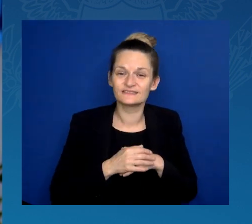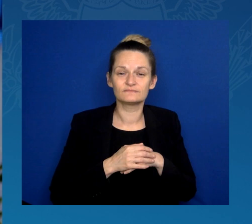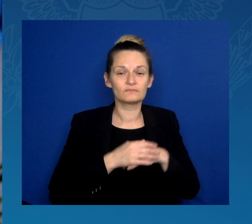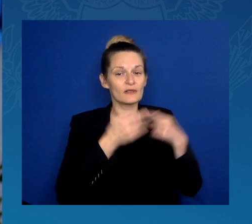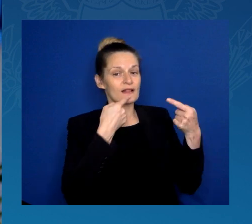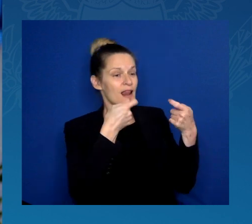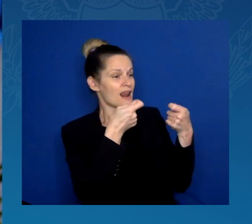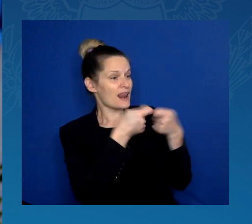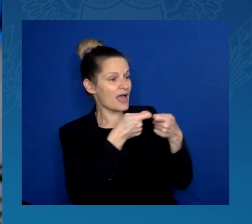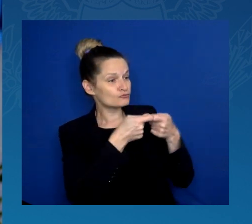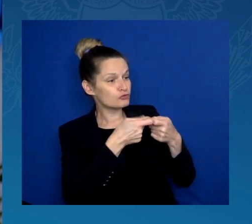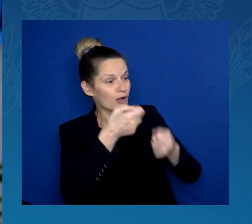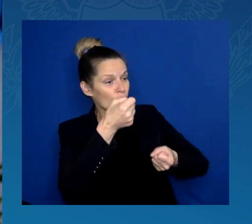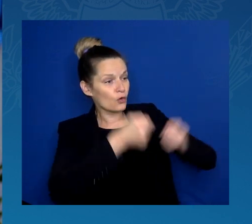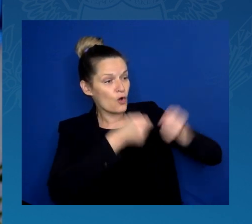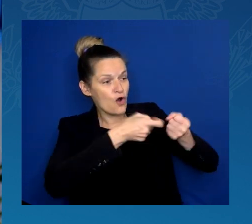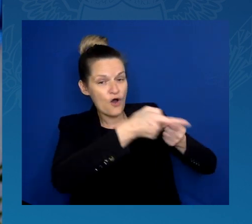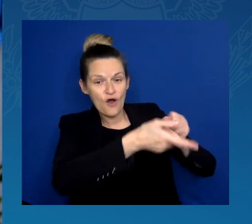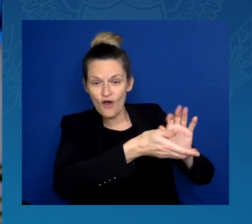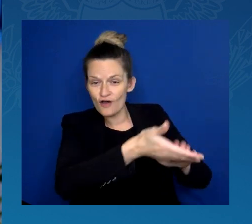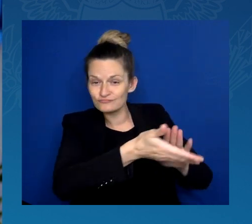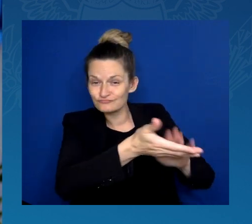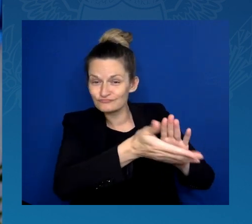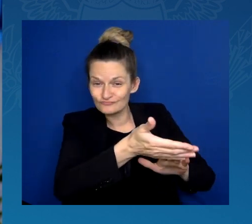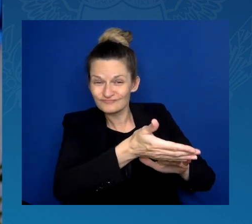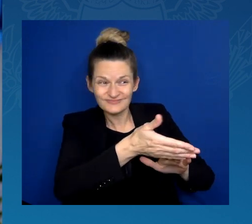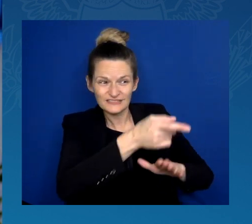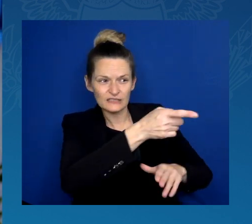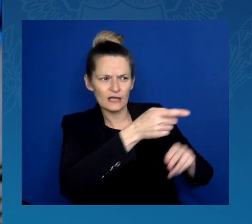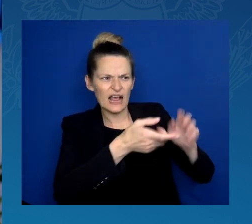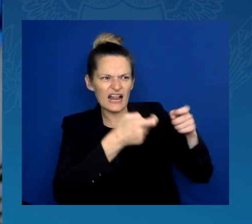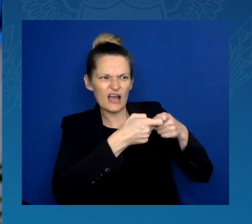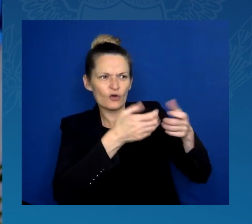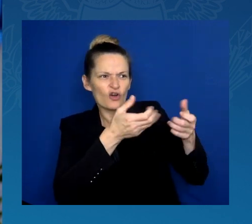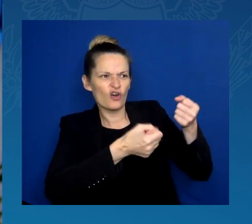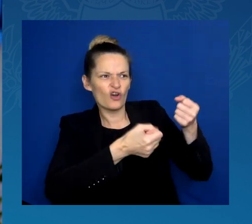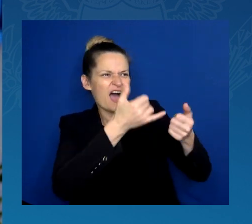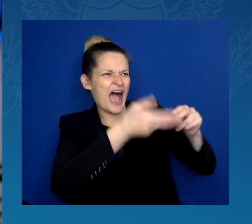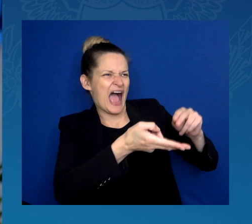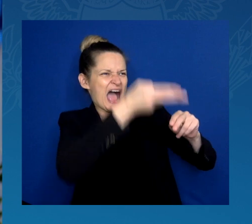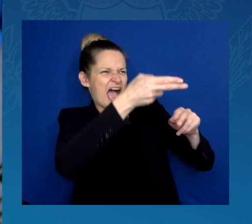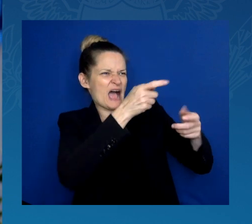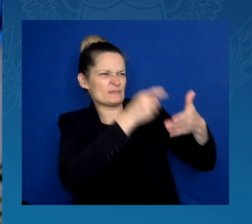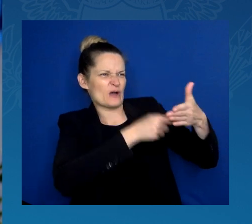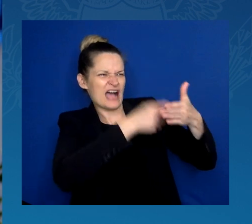can afford a plug-in hybrid or electric car and pay less -- or nothing -- at the pump.